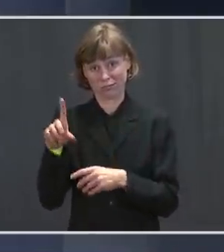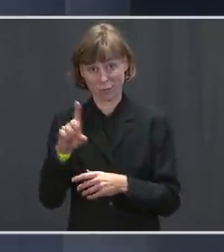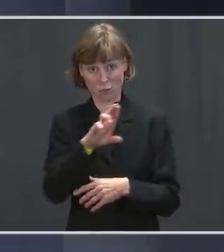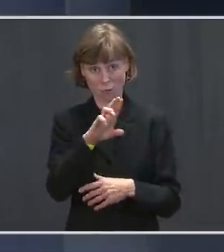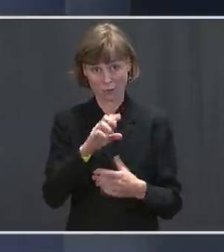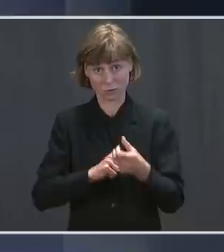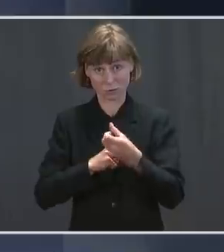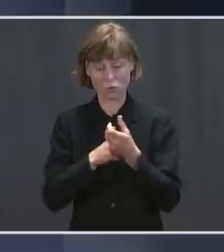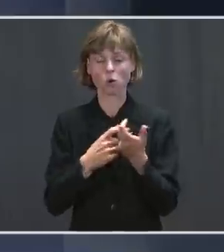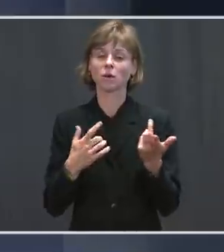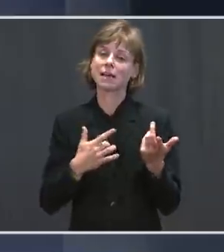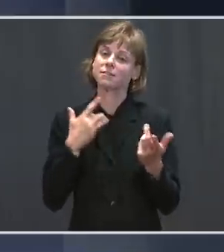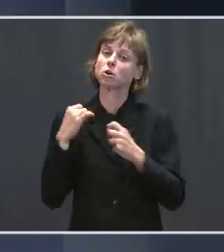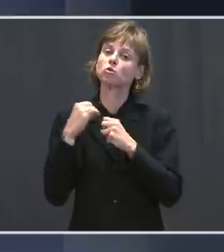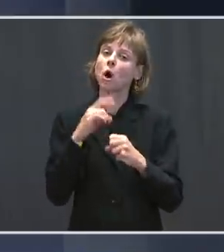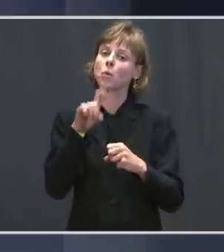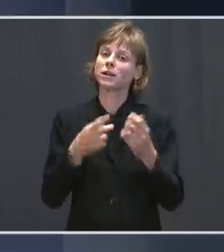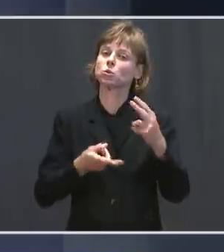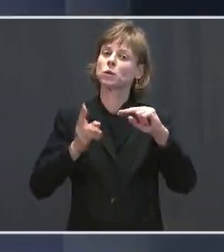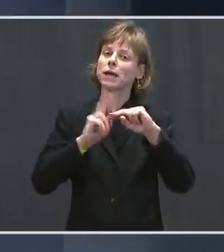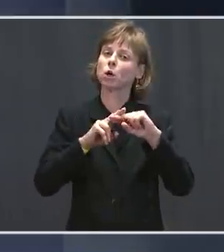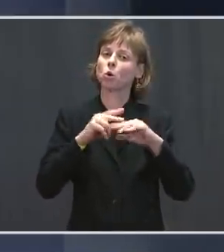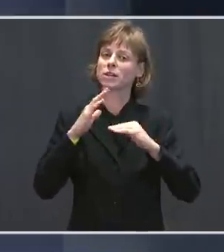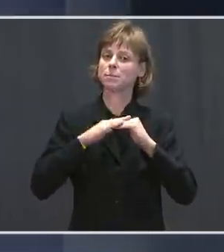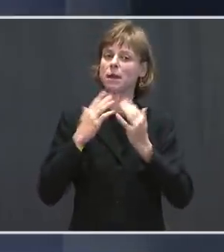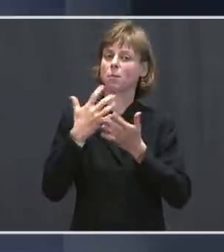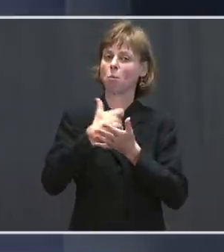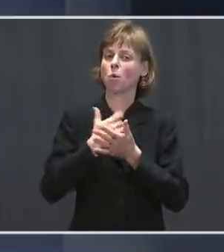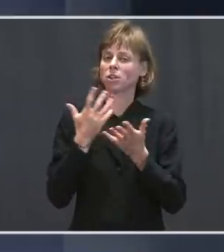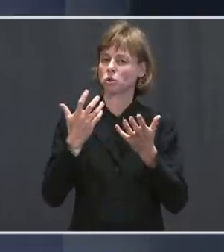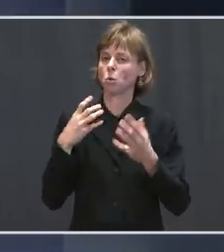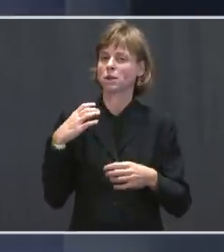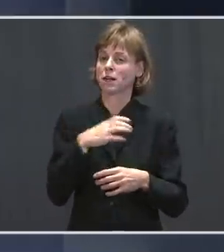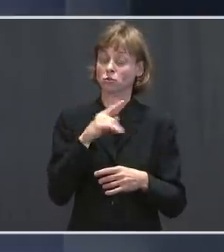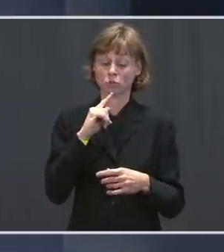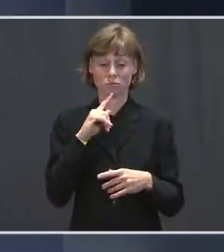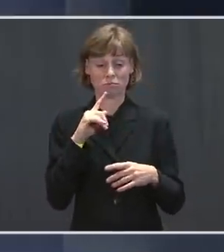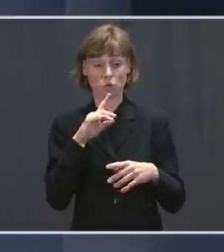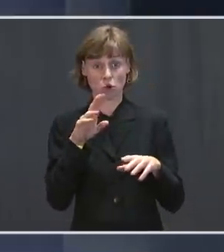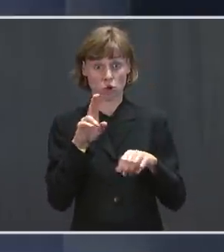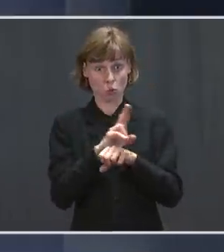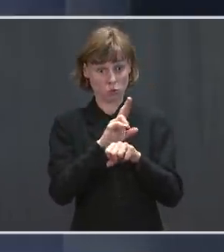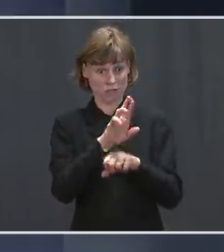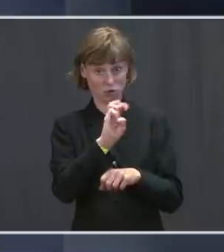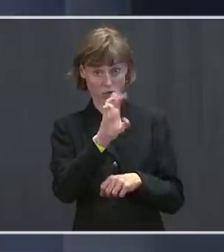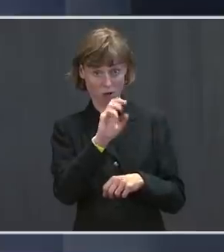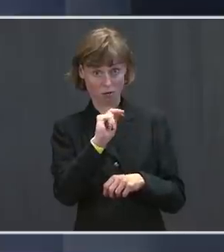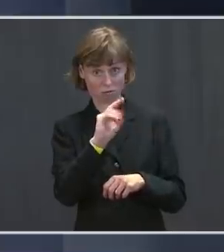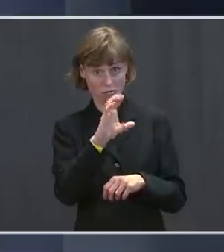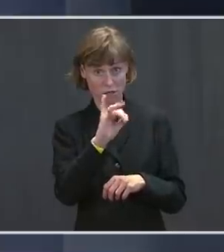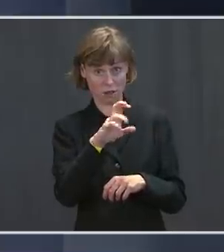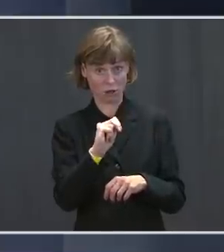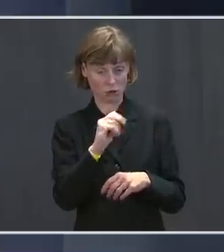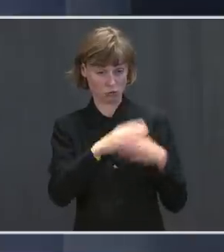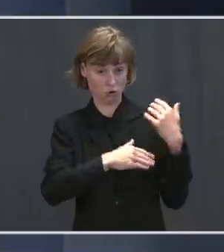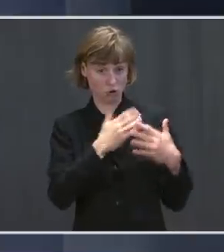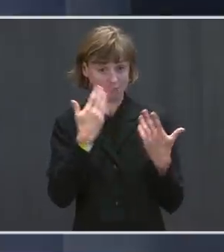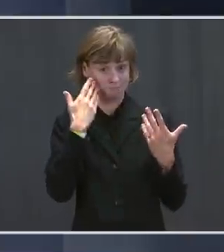and looks forward to working with Congress to do it. Whether it can be done through the reconciliation process will be determined according to the House and Senate,